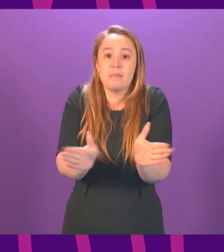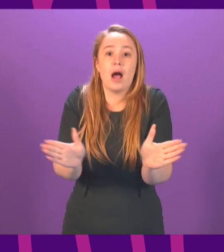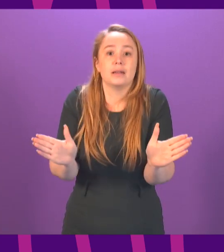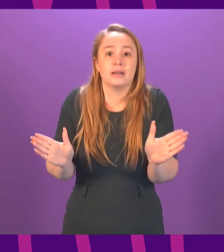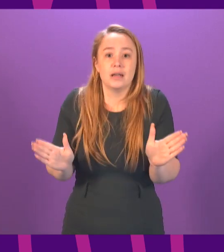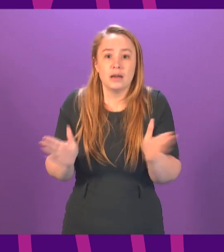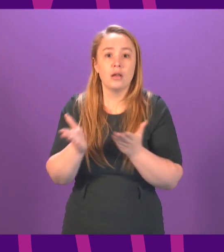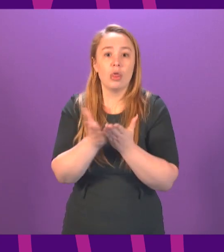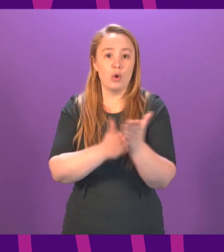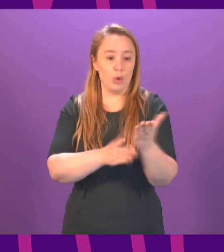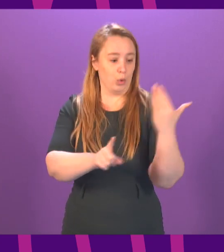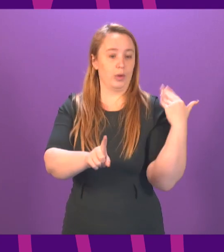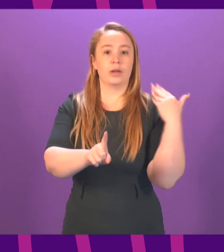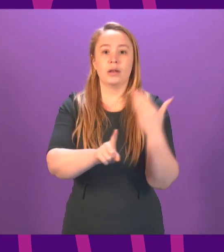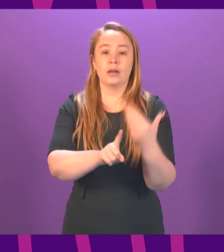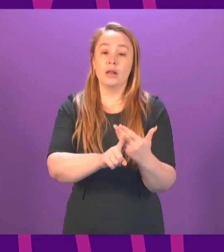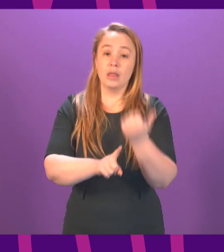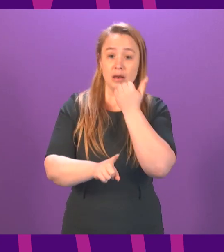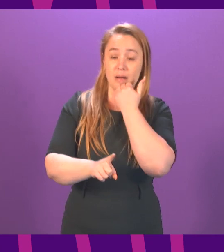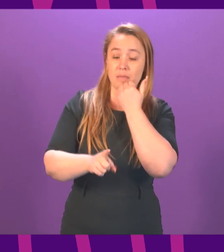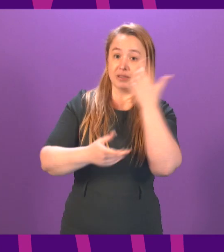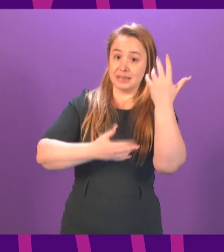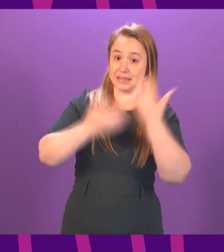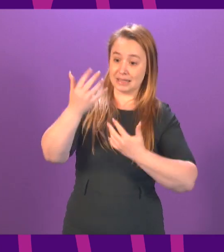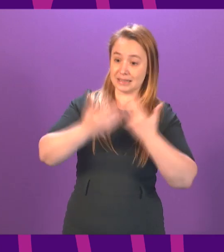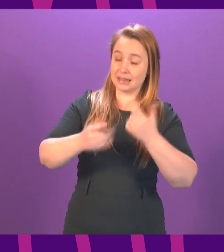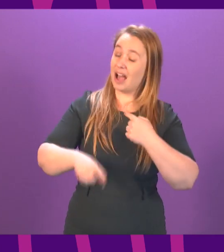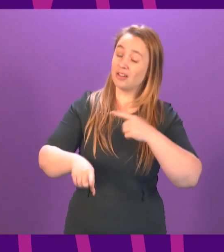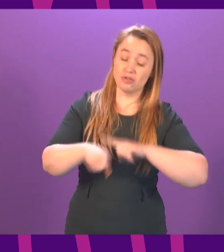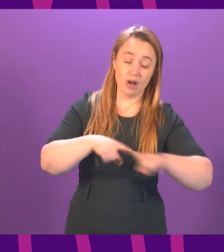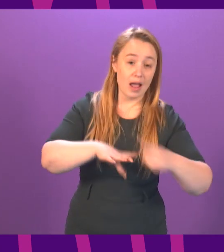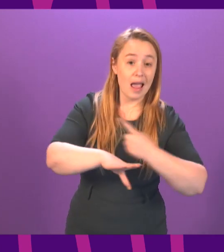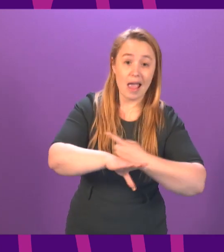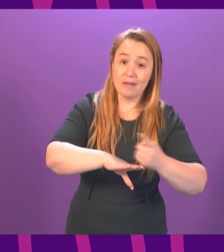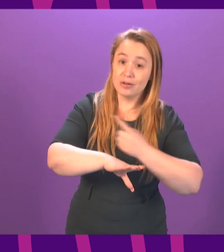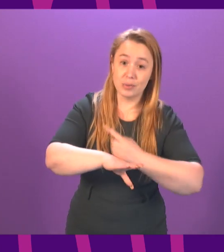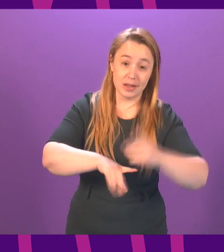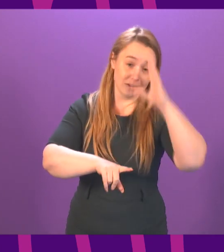The numbers that are quoted—I have tried to explain this week after week—are for people with